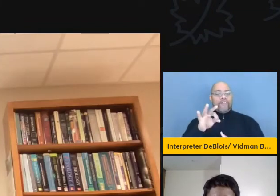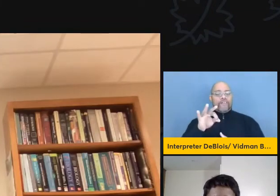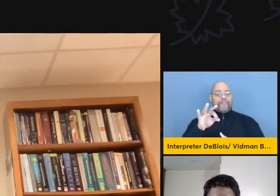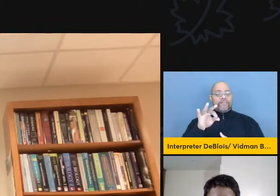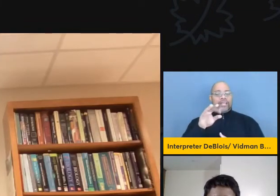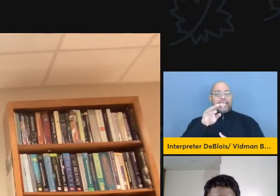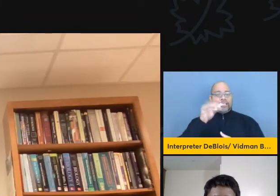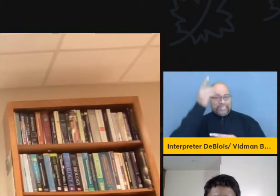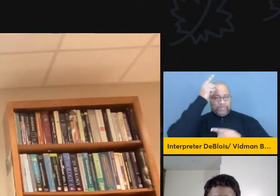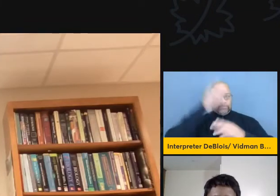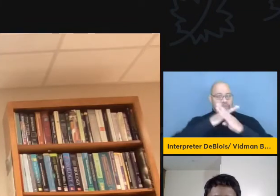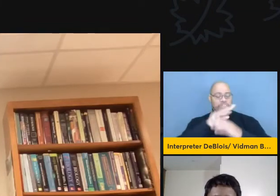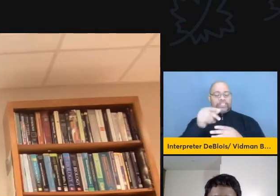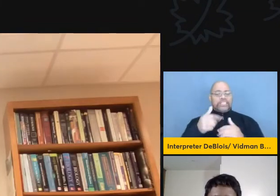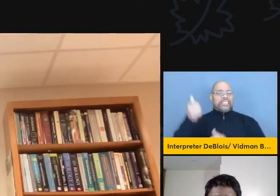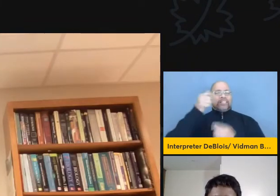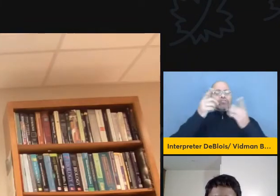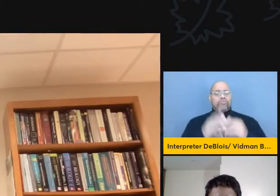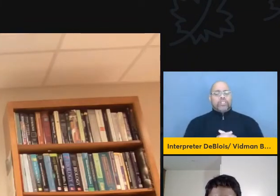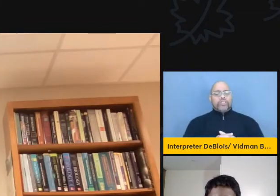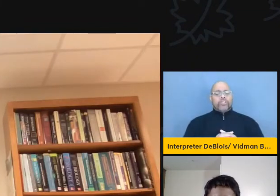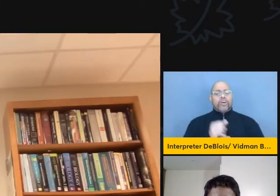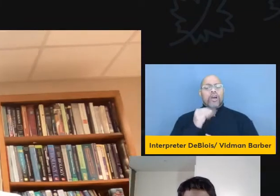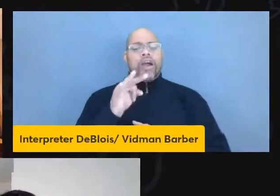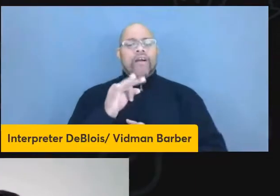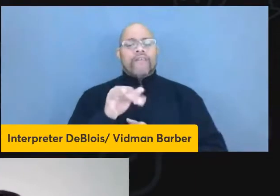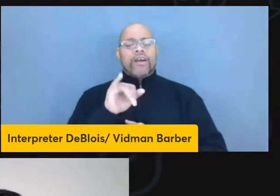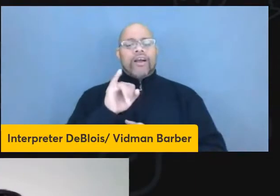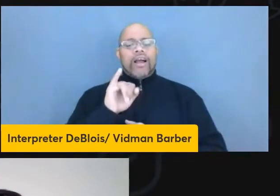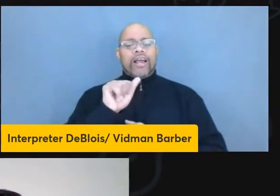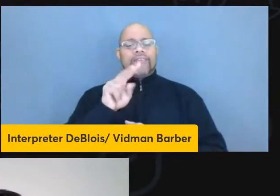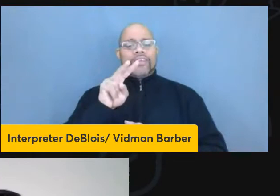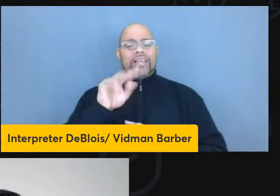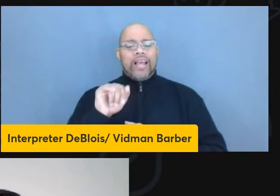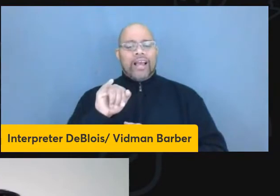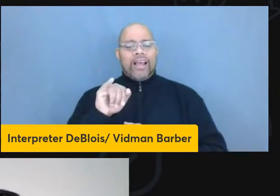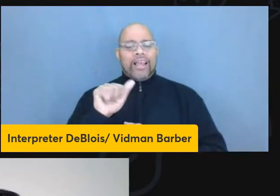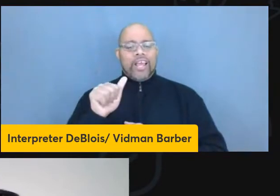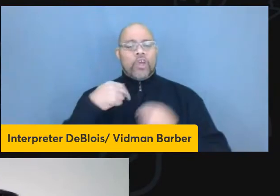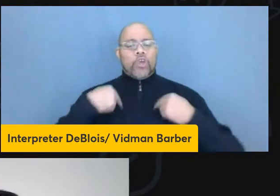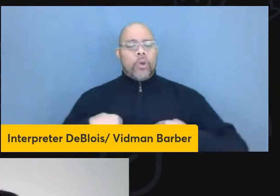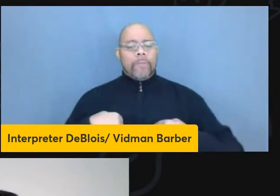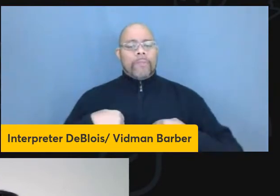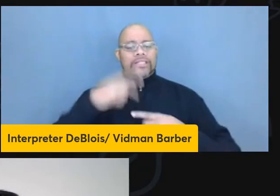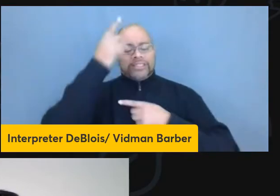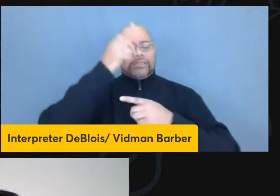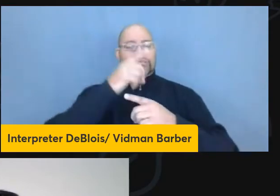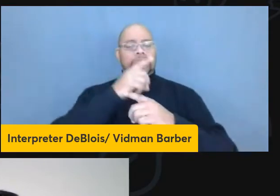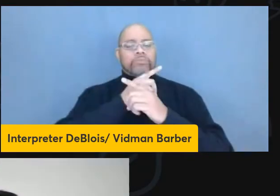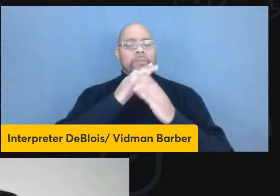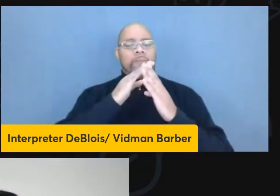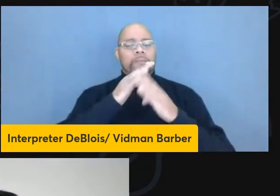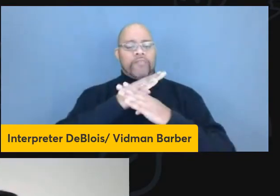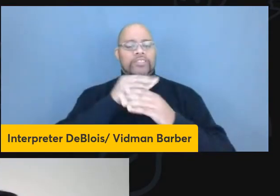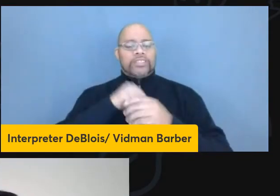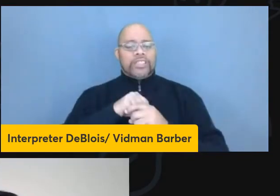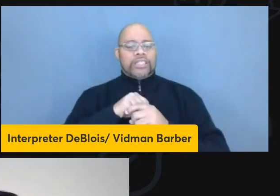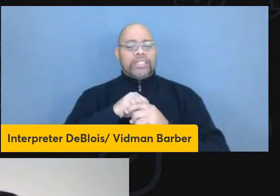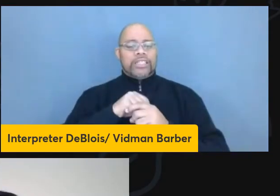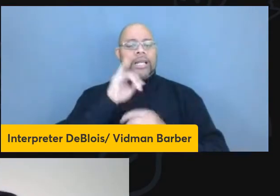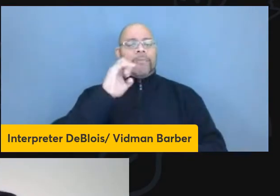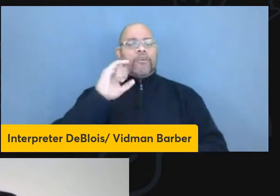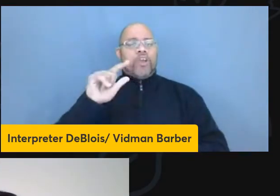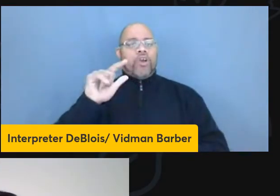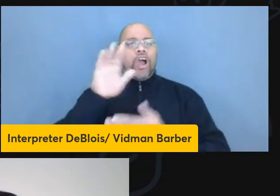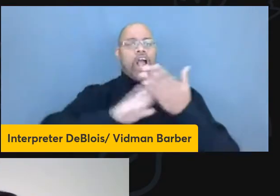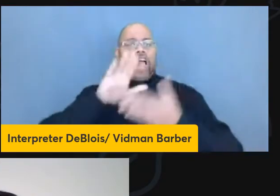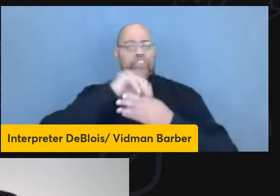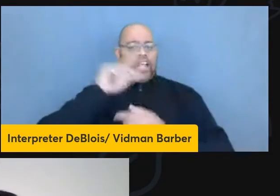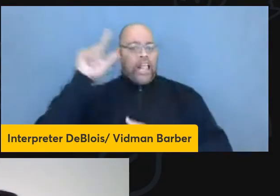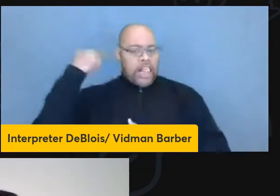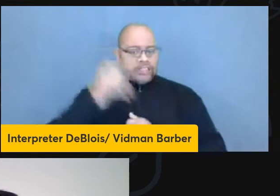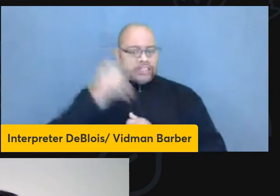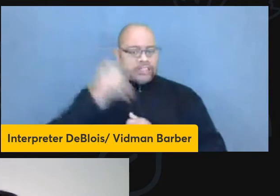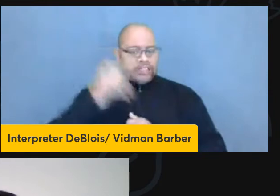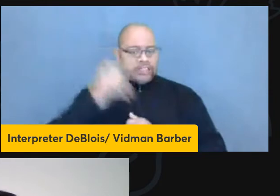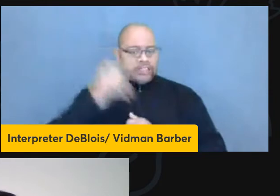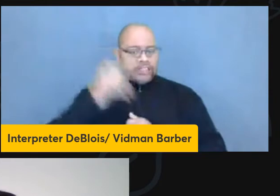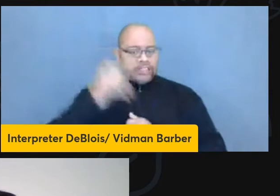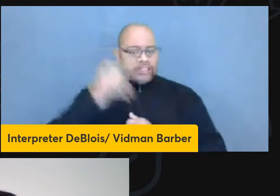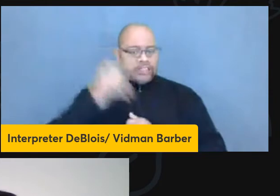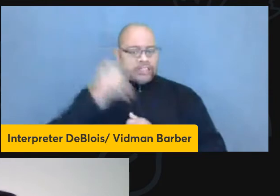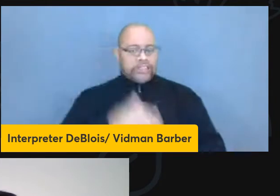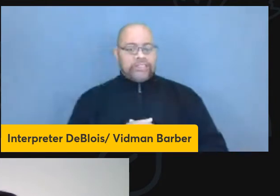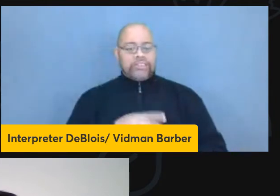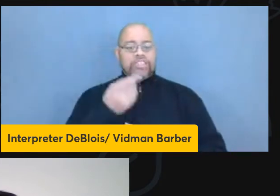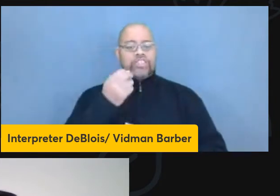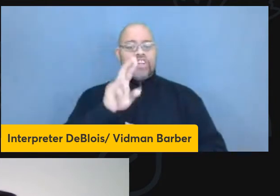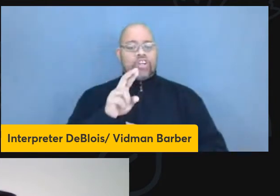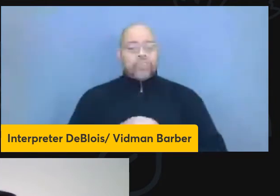executive director of the HIV a human immunology laboratory at Imperial College in London. Dr. Dr. Sarah has deep expertise in